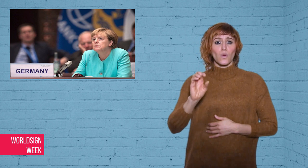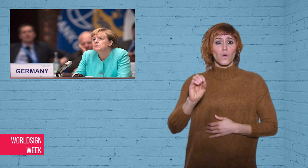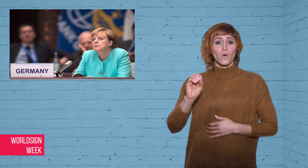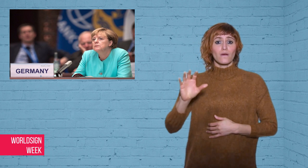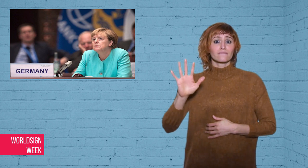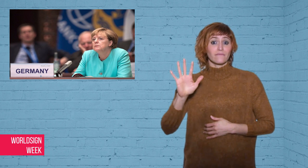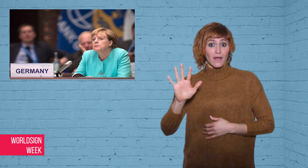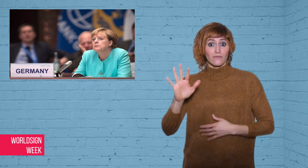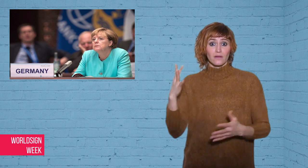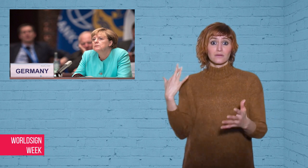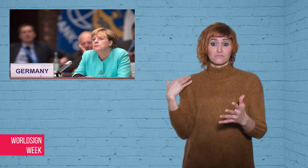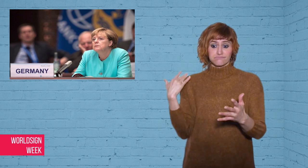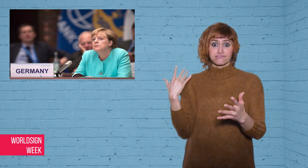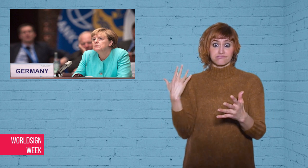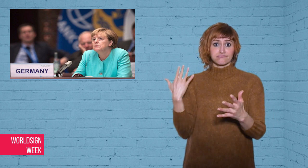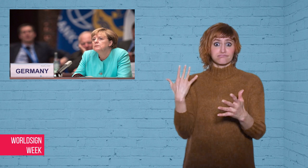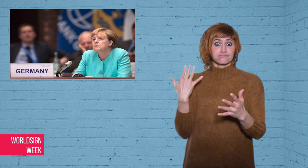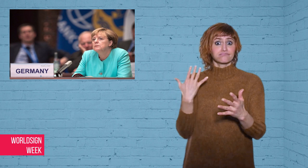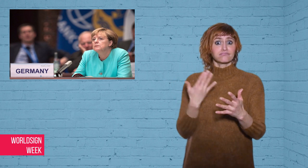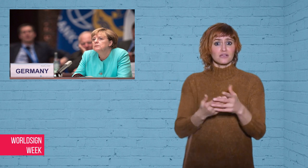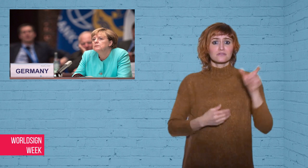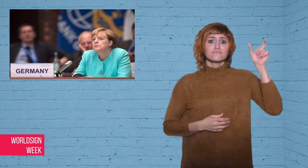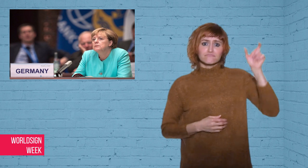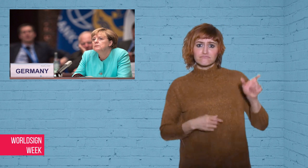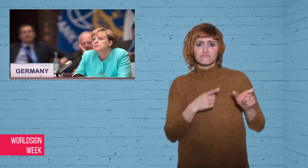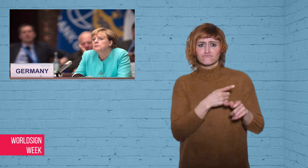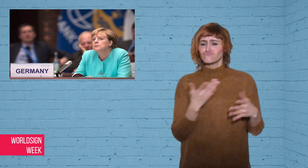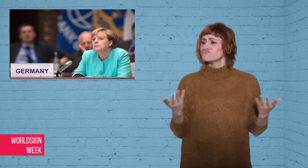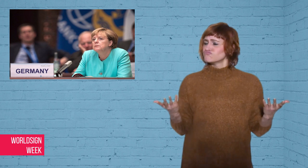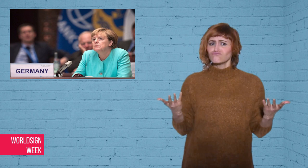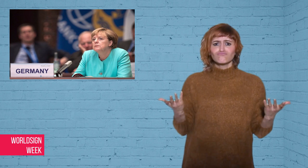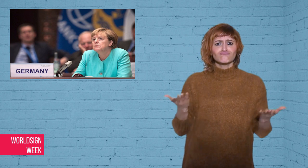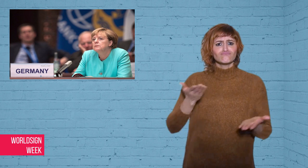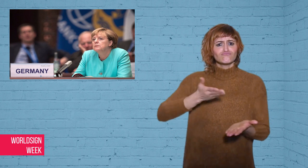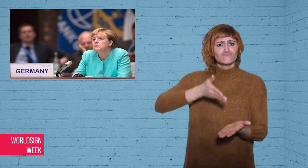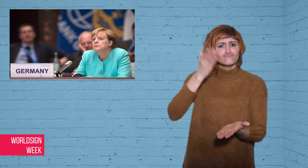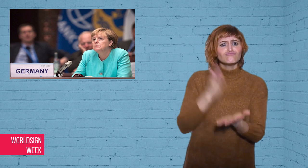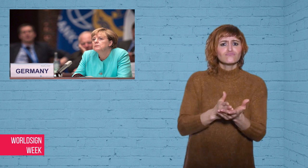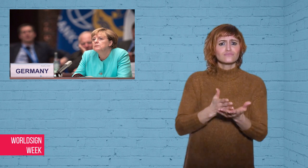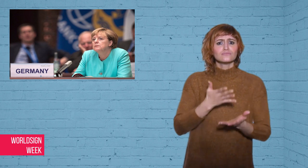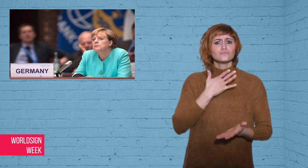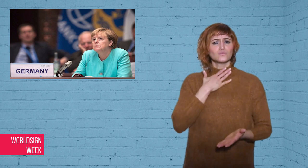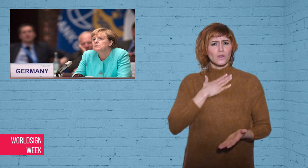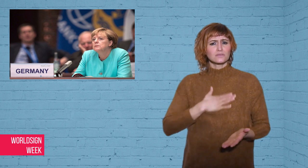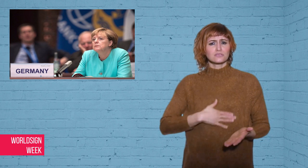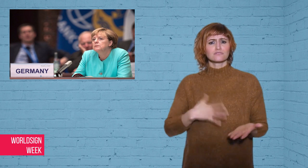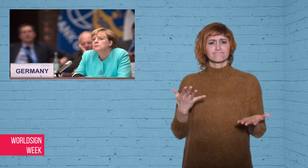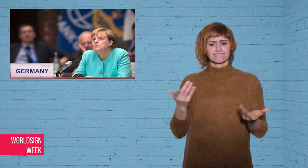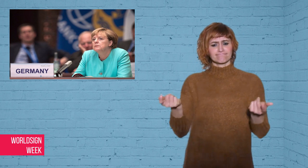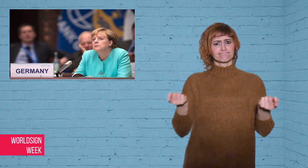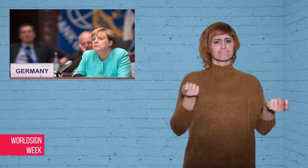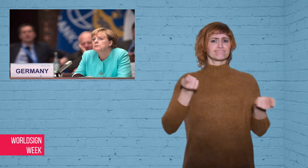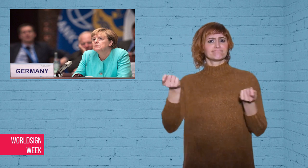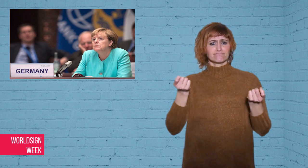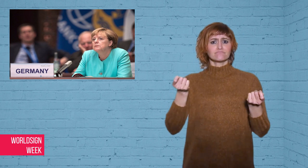Her decision to open Germany’s borders to